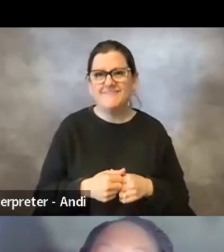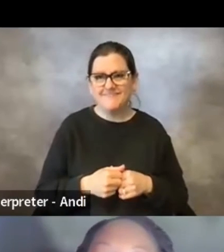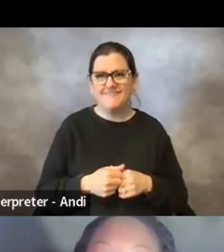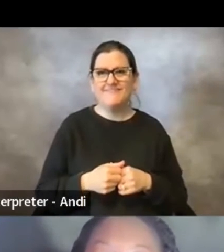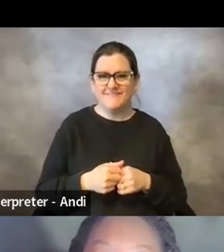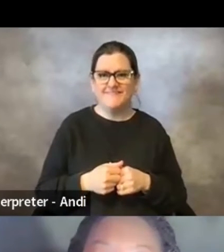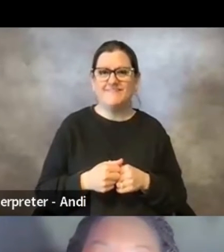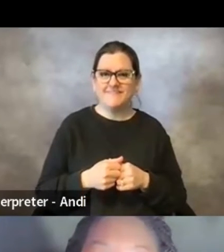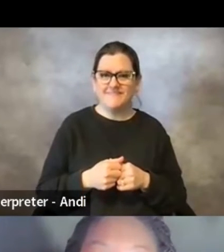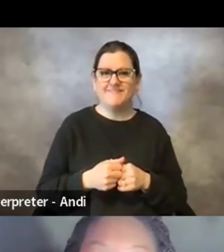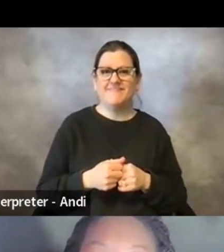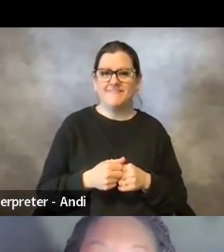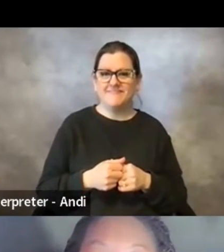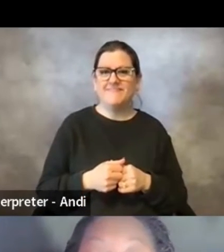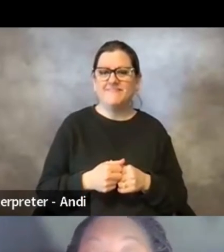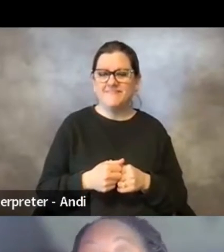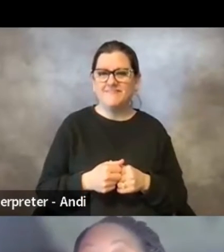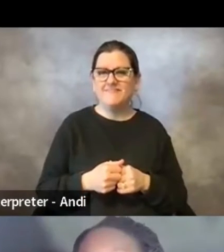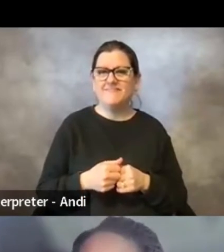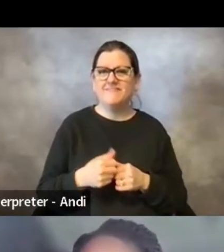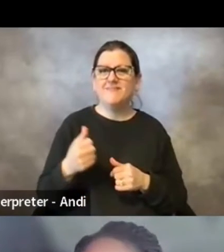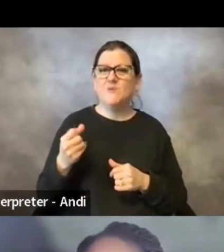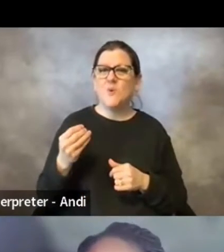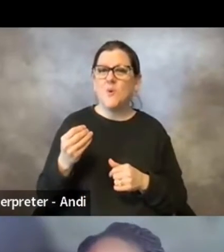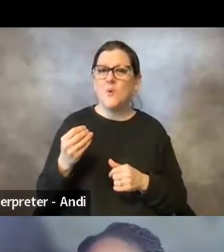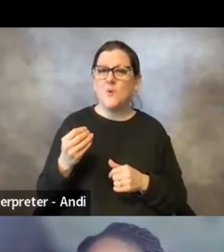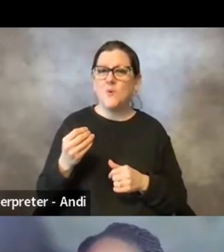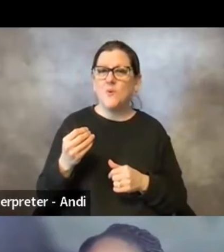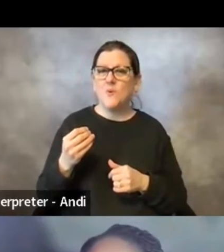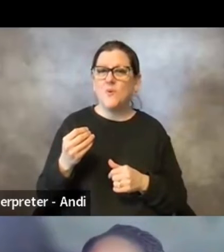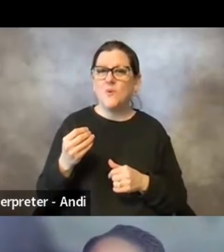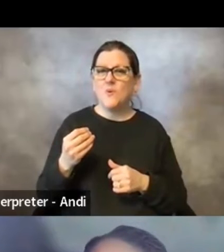so, so some, there's been a lot